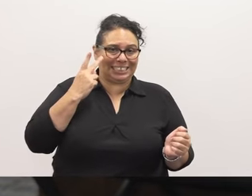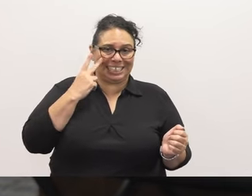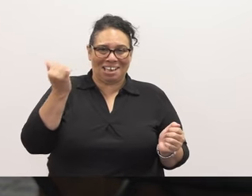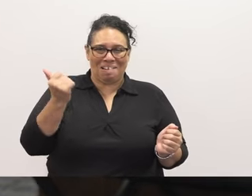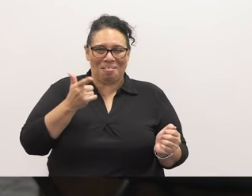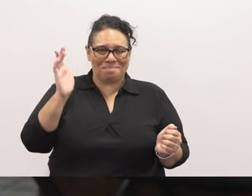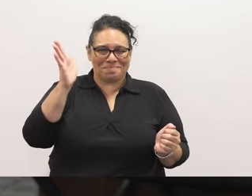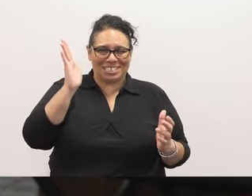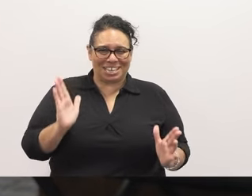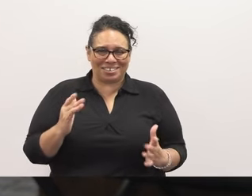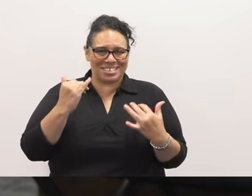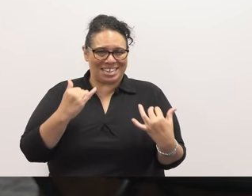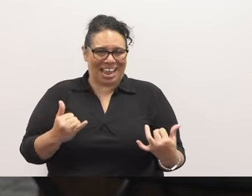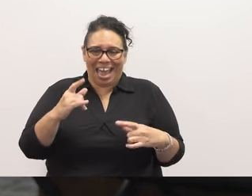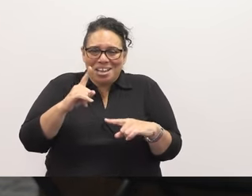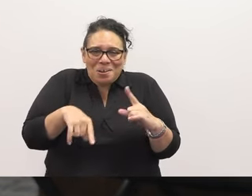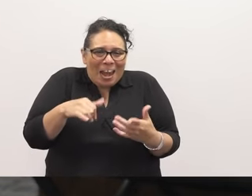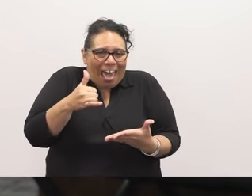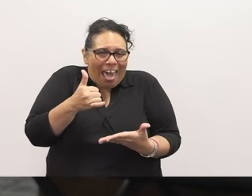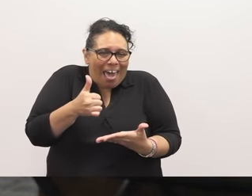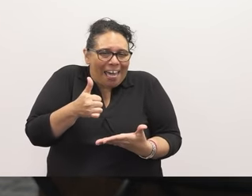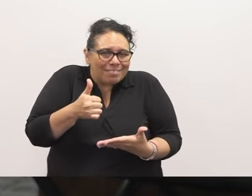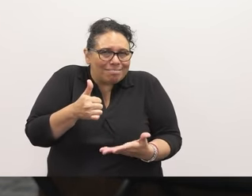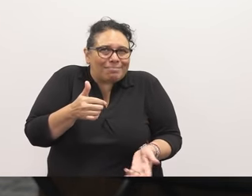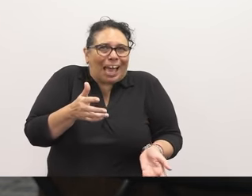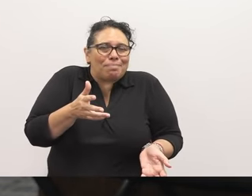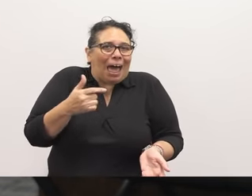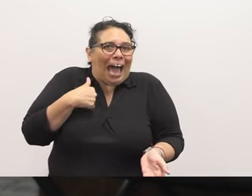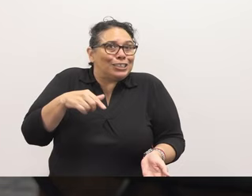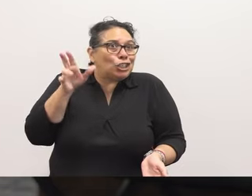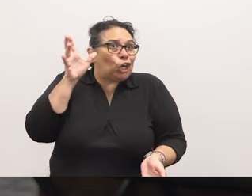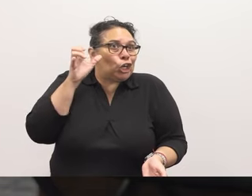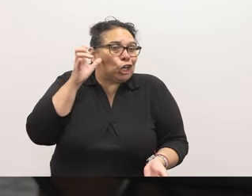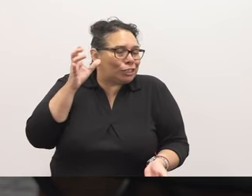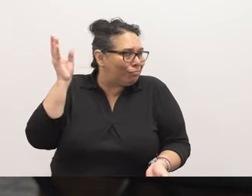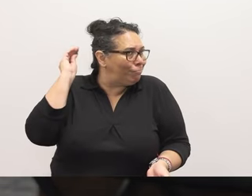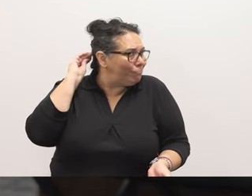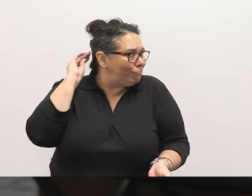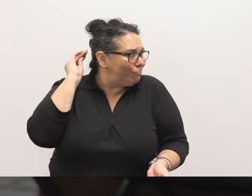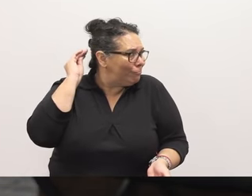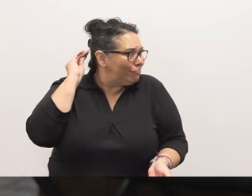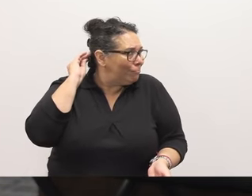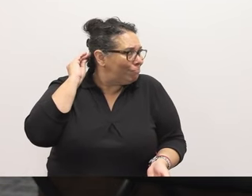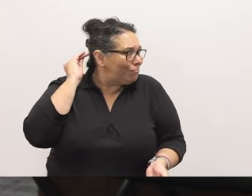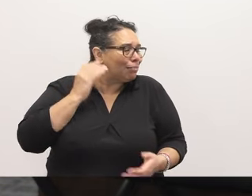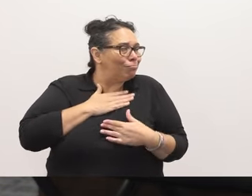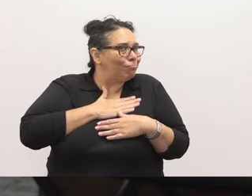I couldn't help but hear those things in the back of my mind. And so I was very, very pleased to see them,